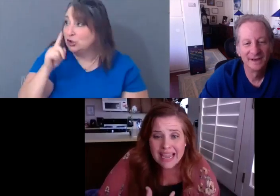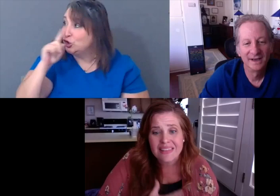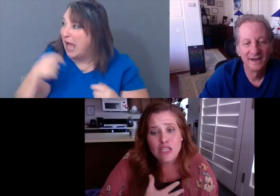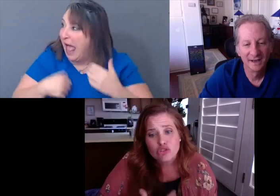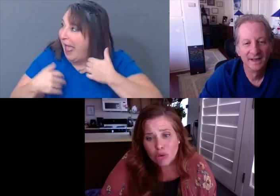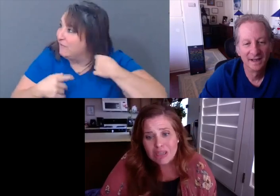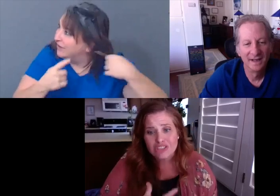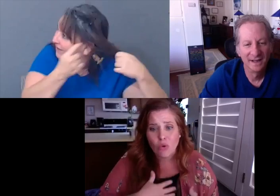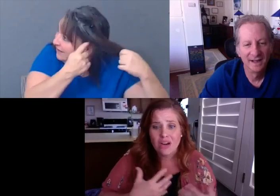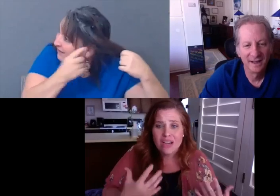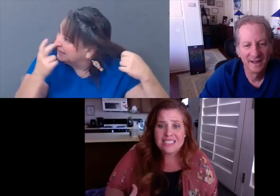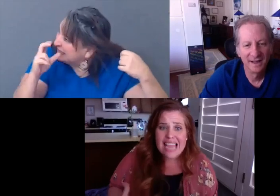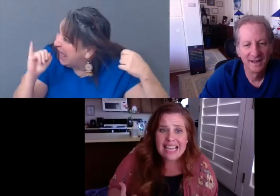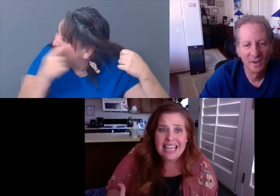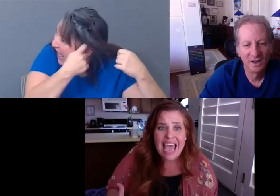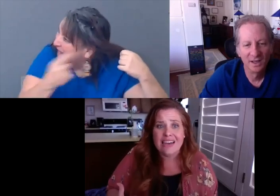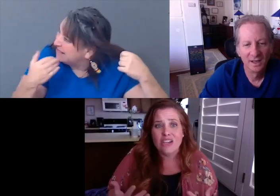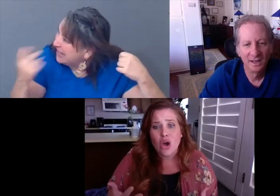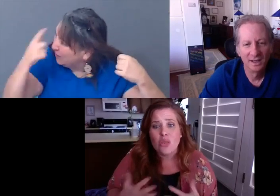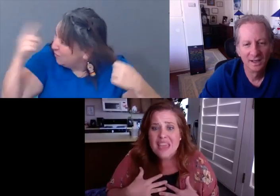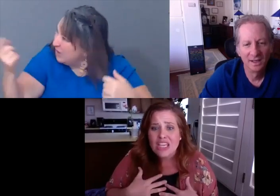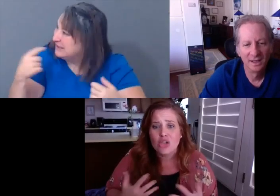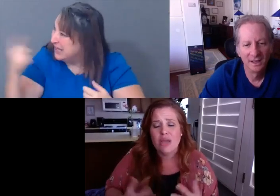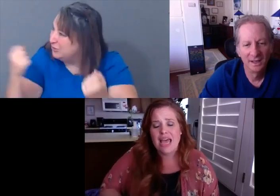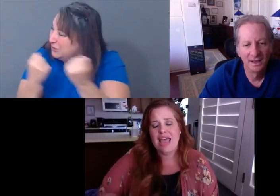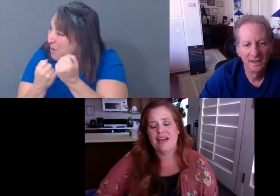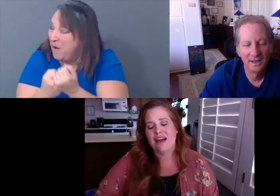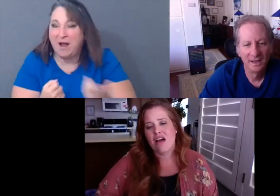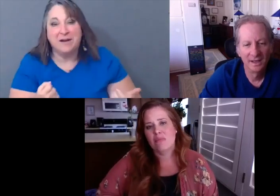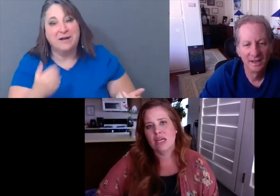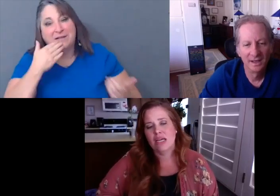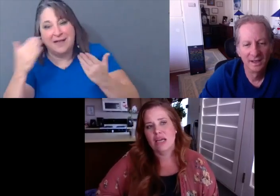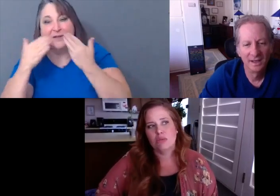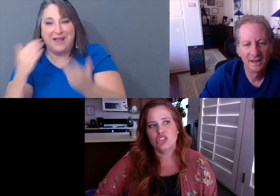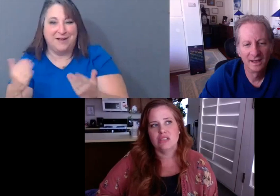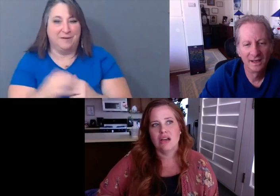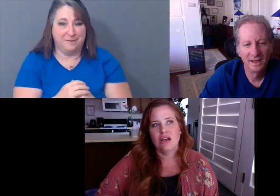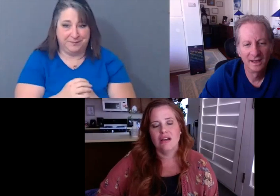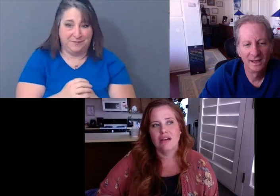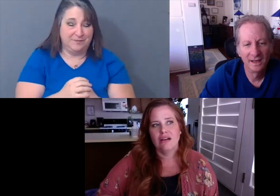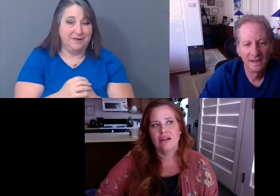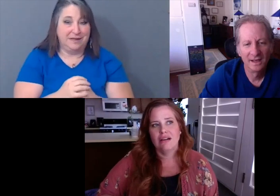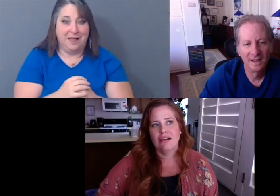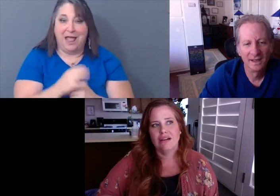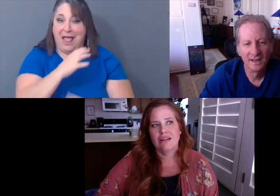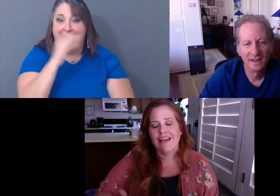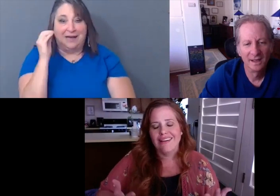Thank you so much for saying that. You know, thank you. And it was, yeah.